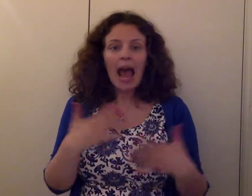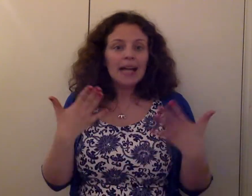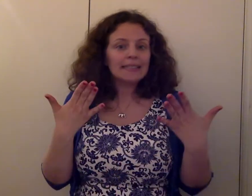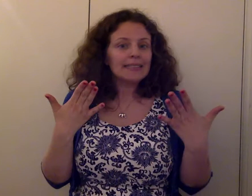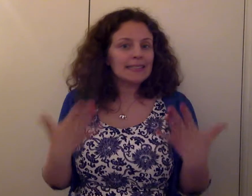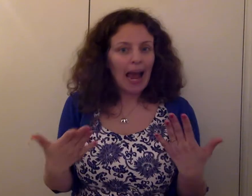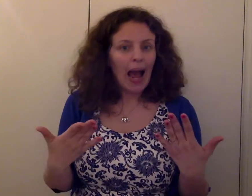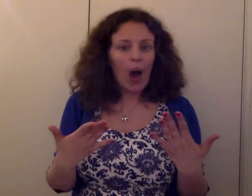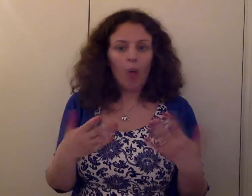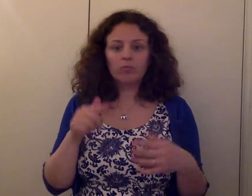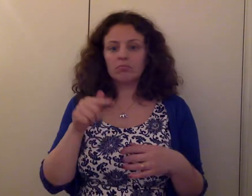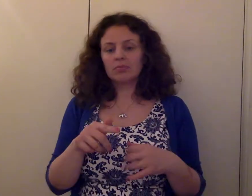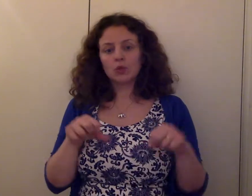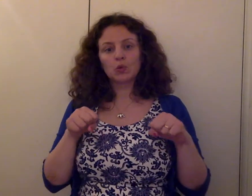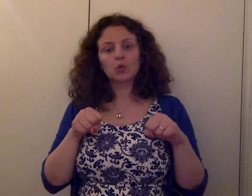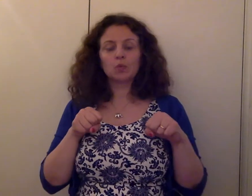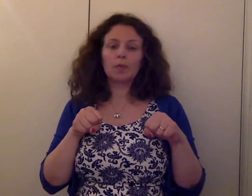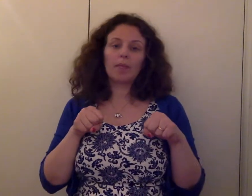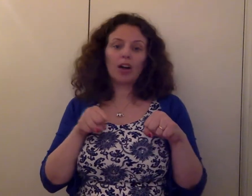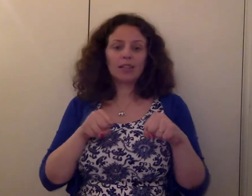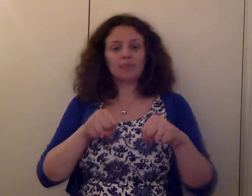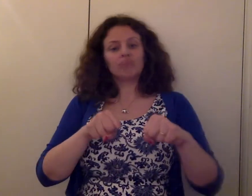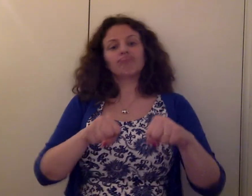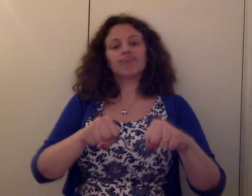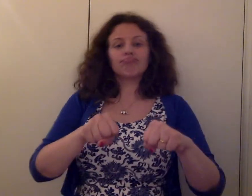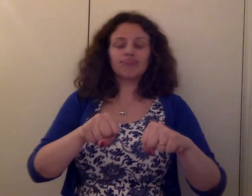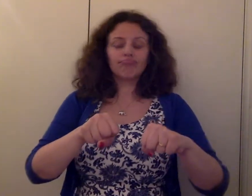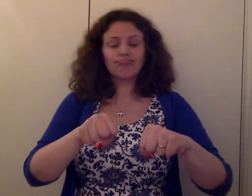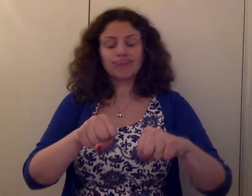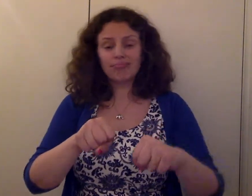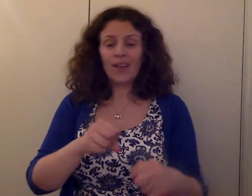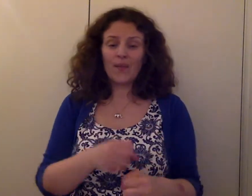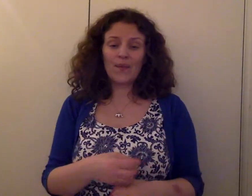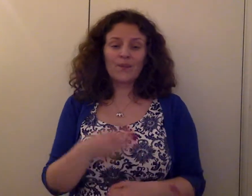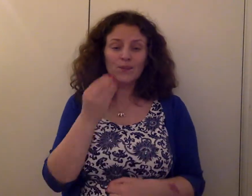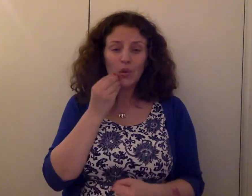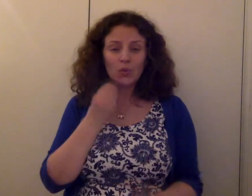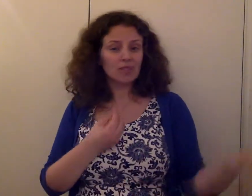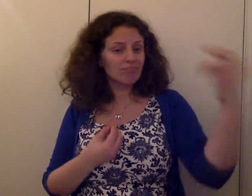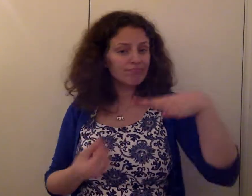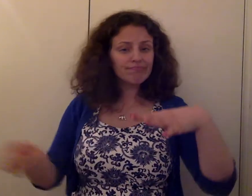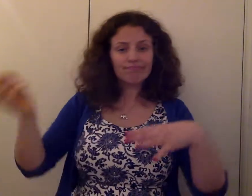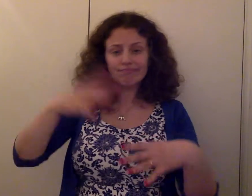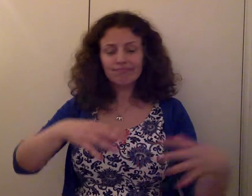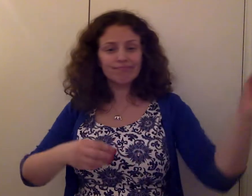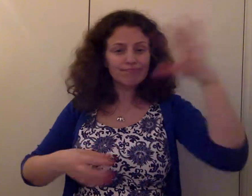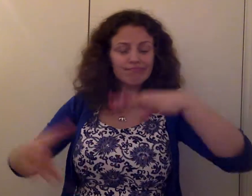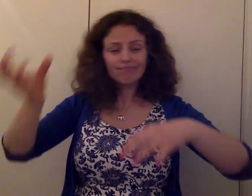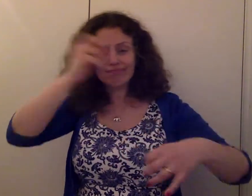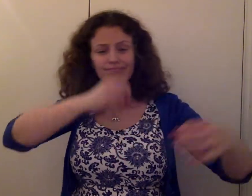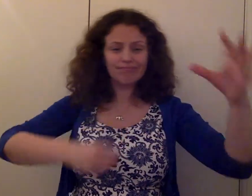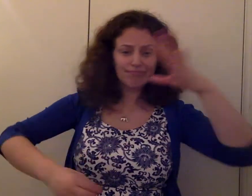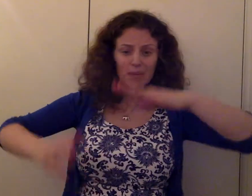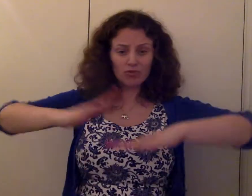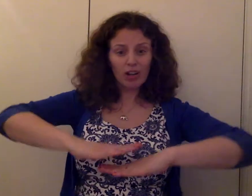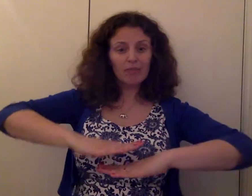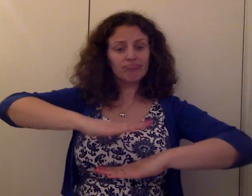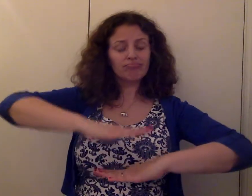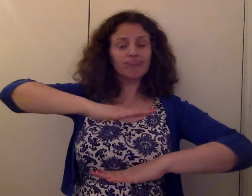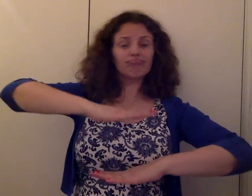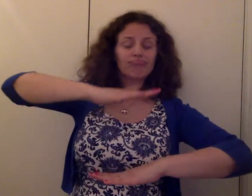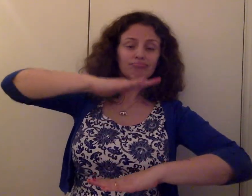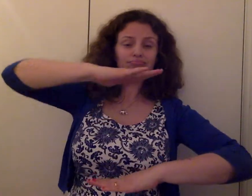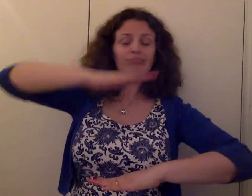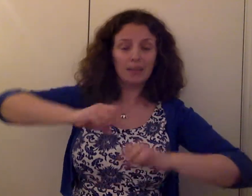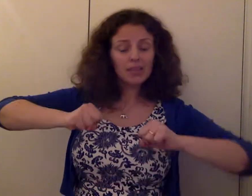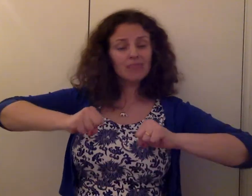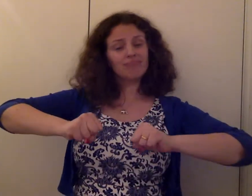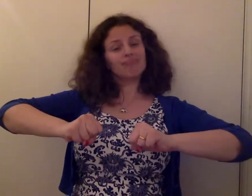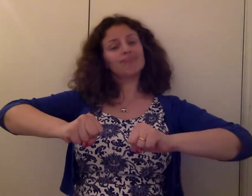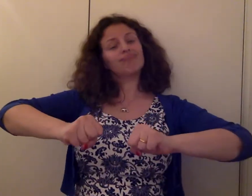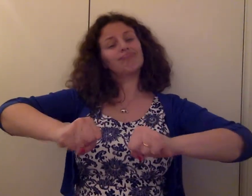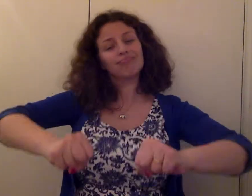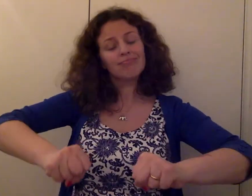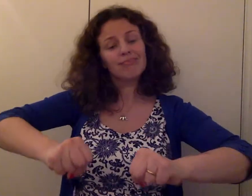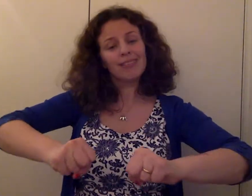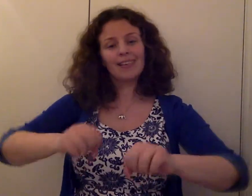Now supermarket. Load food into trolley till it's completely full.